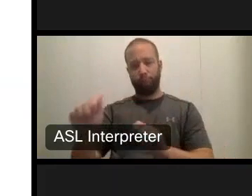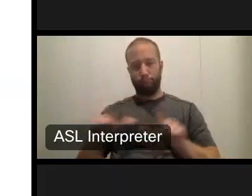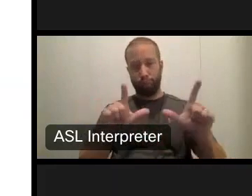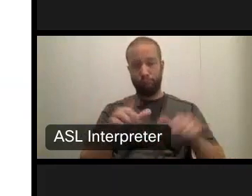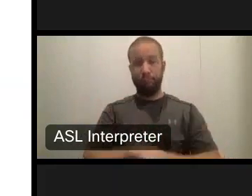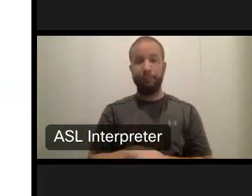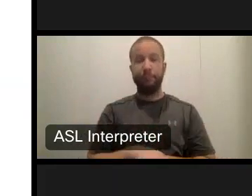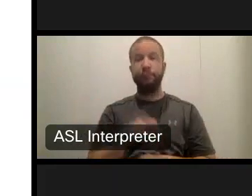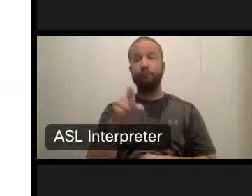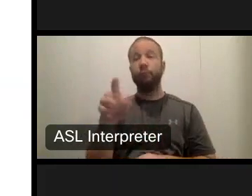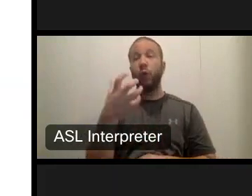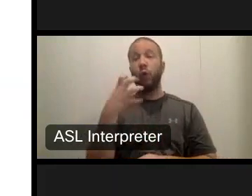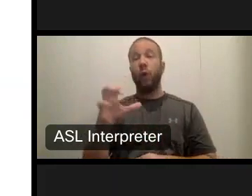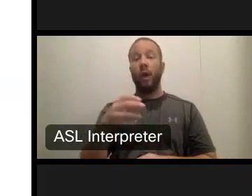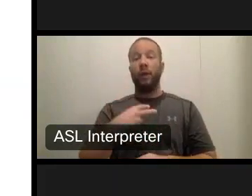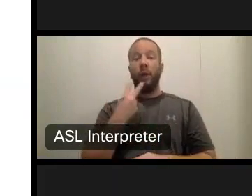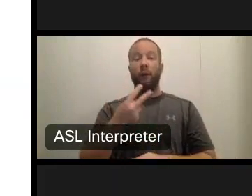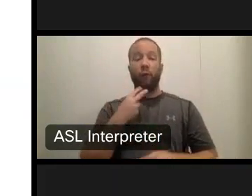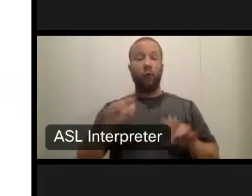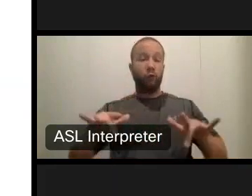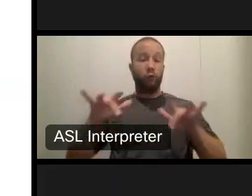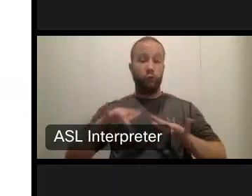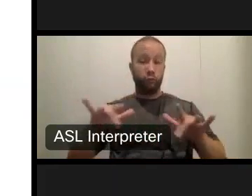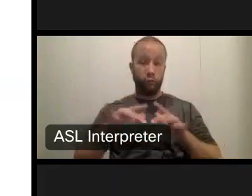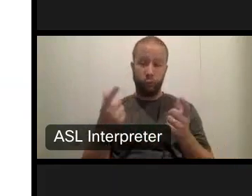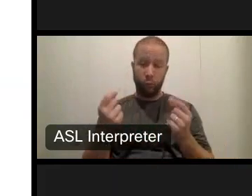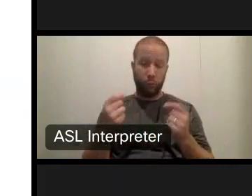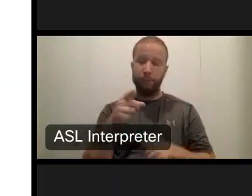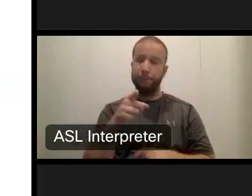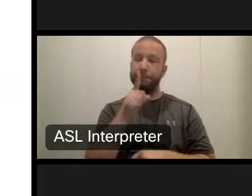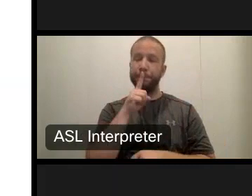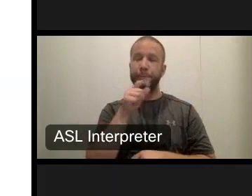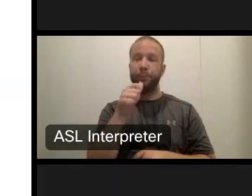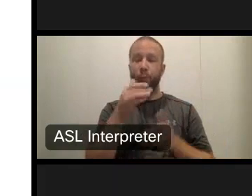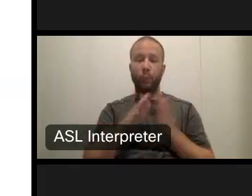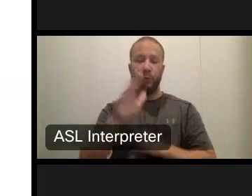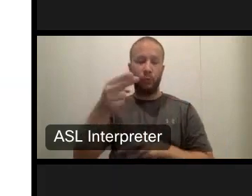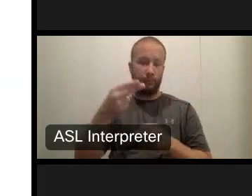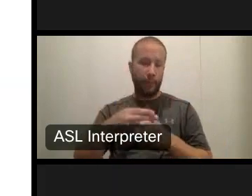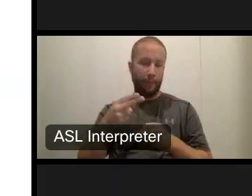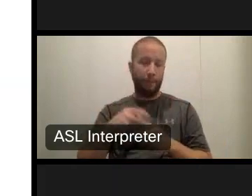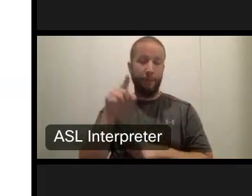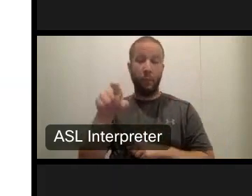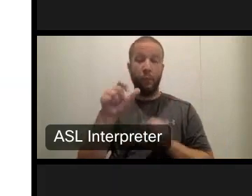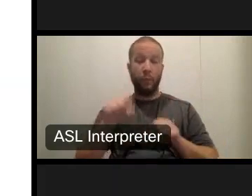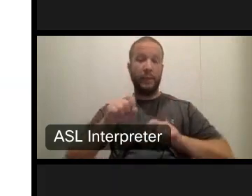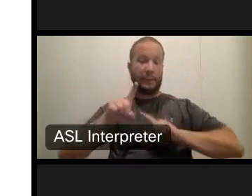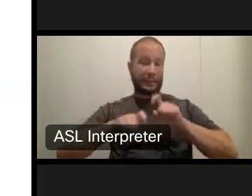wish to have your voice recorded please do not ask to speak you may enter any questions or comments